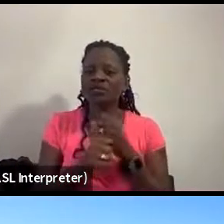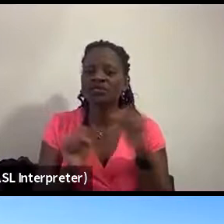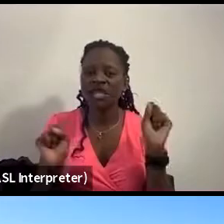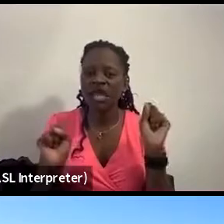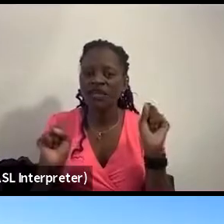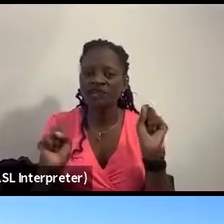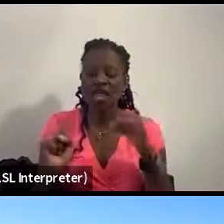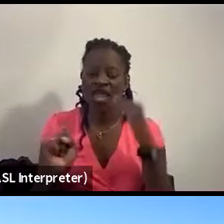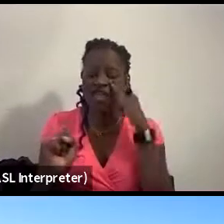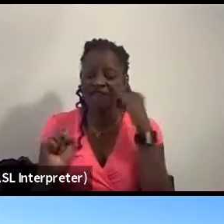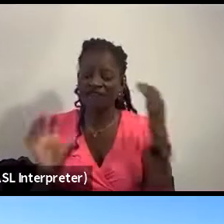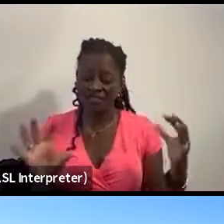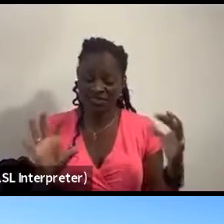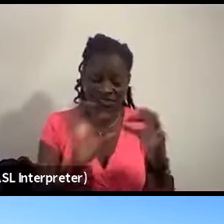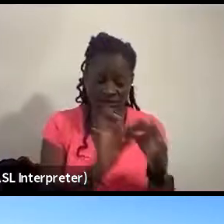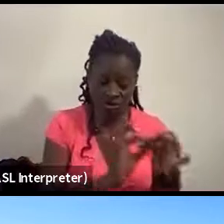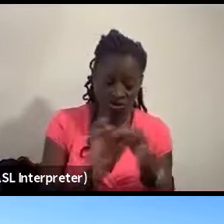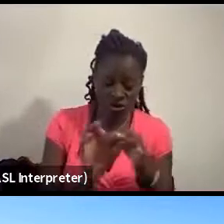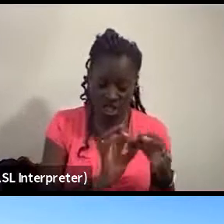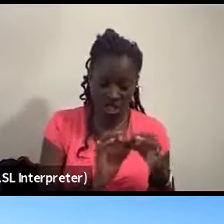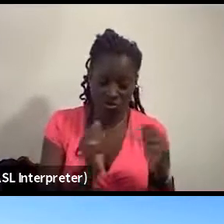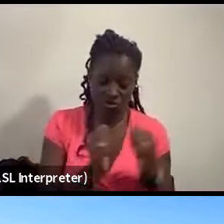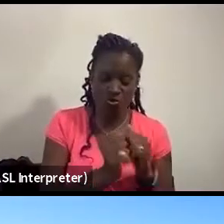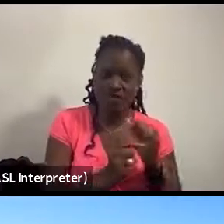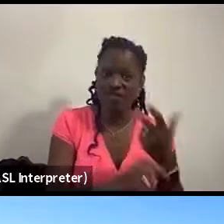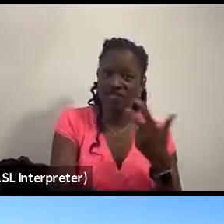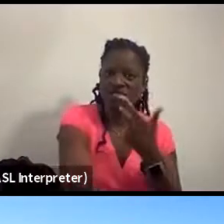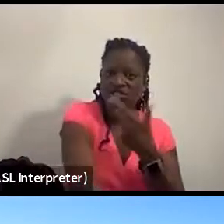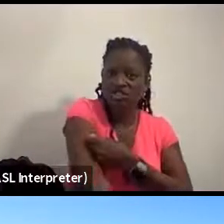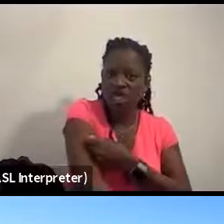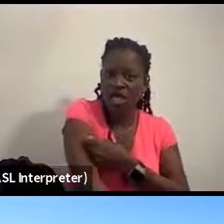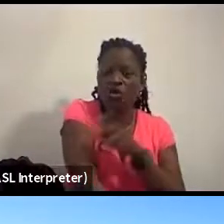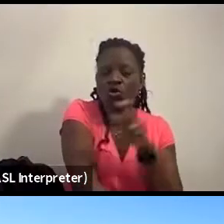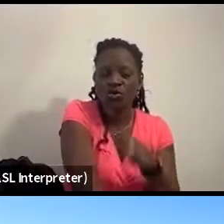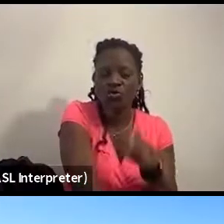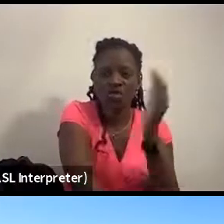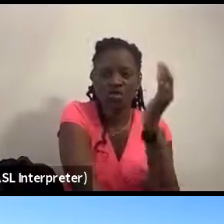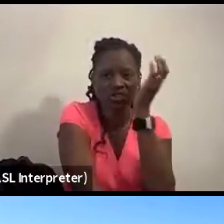vaccine, we all deserve to know that, however rare, and we trust the FDA to be